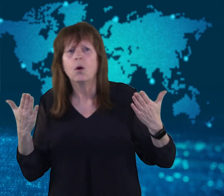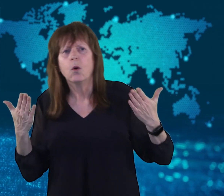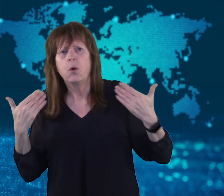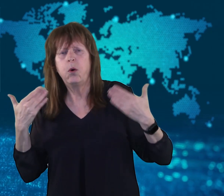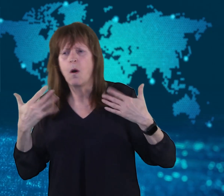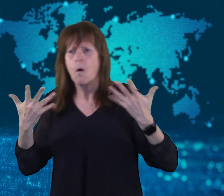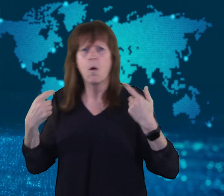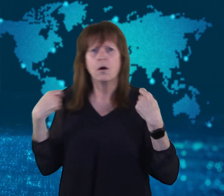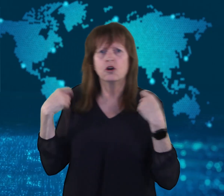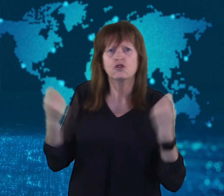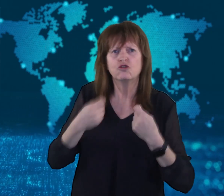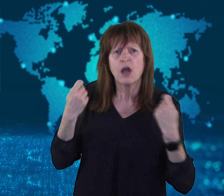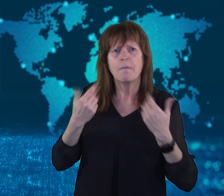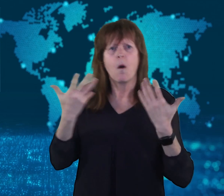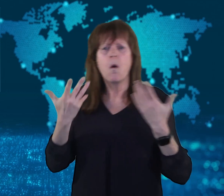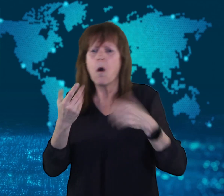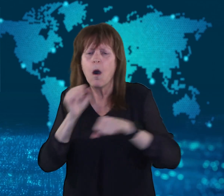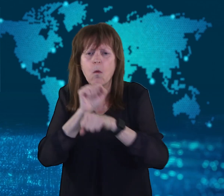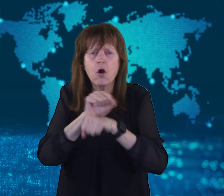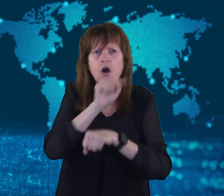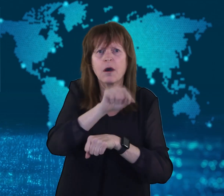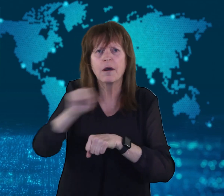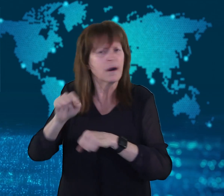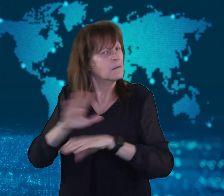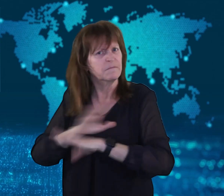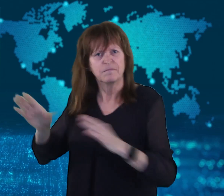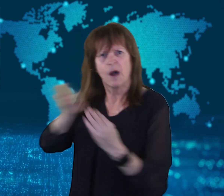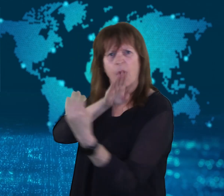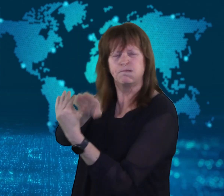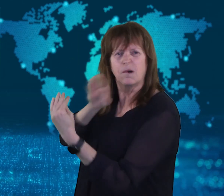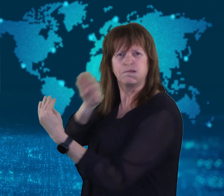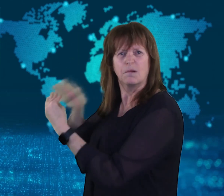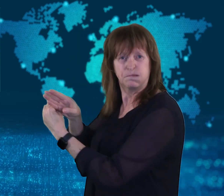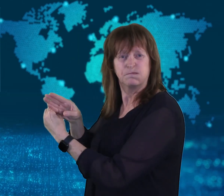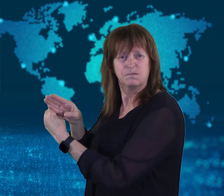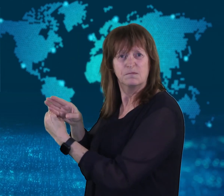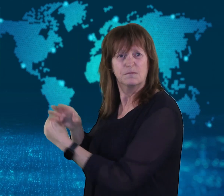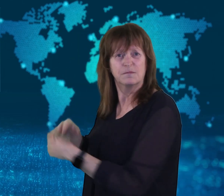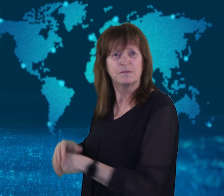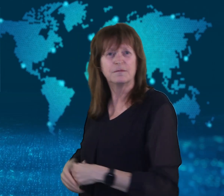Women are banned from parks and gyms and select occupations.